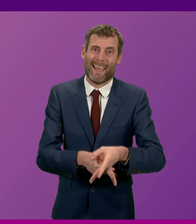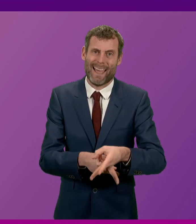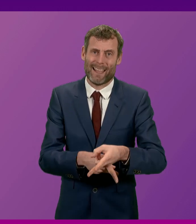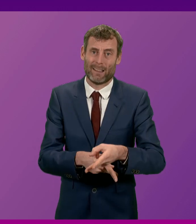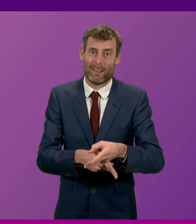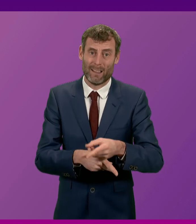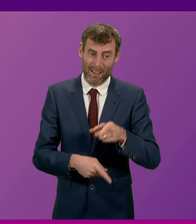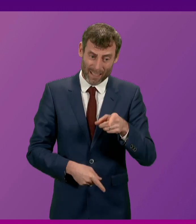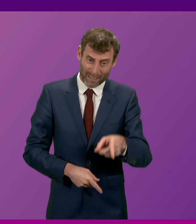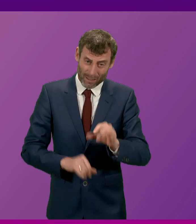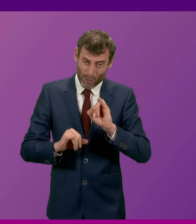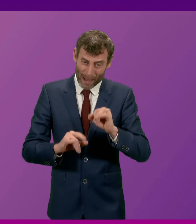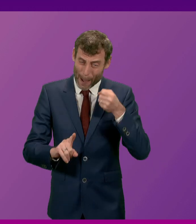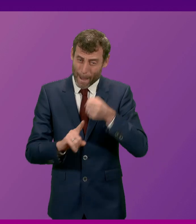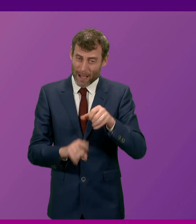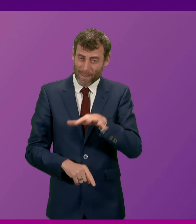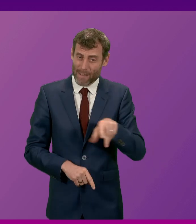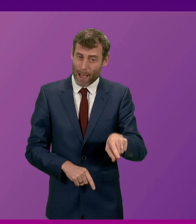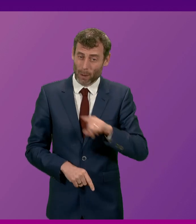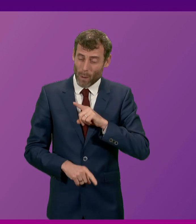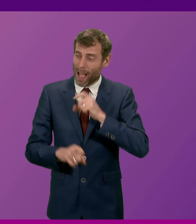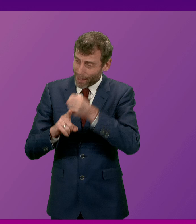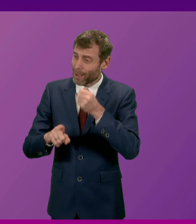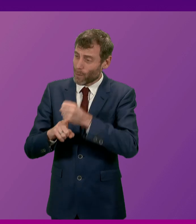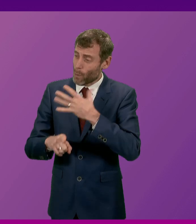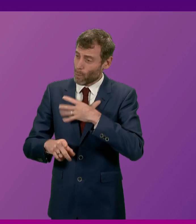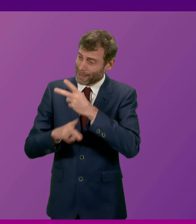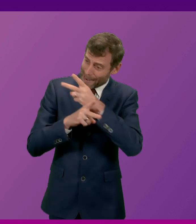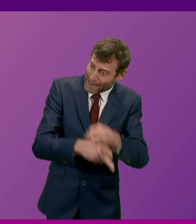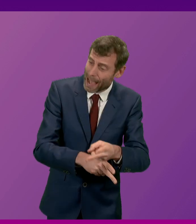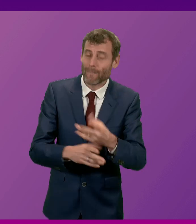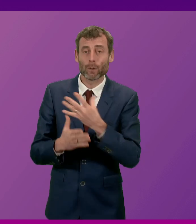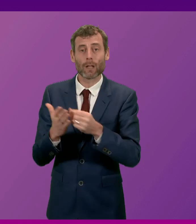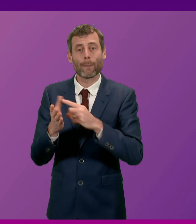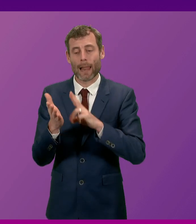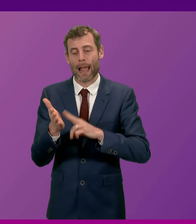basic reforms to support their loved ones, such as Anne’s law—the right to visit family members